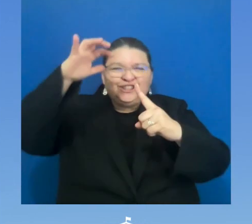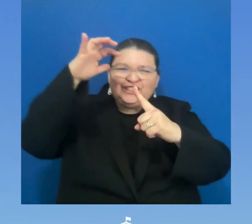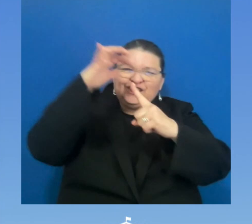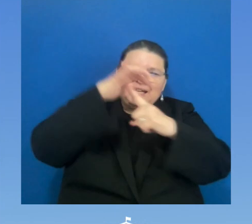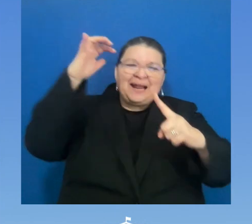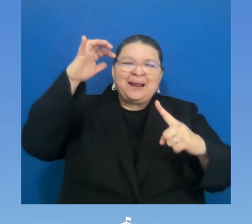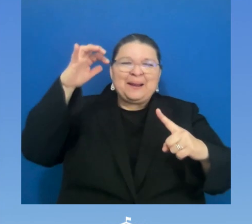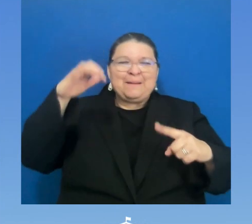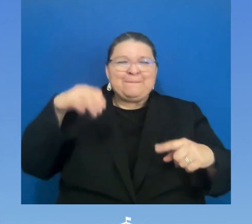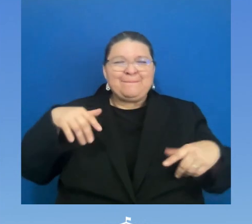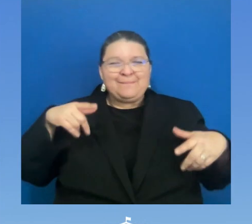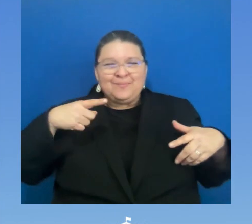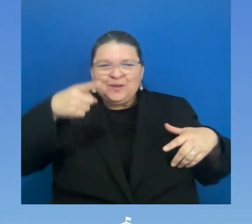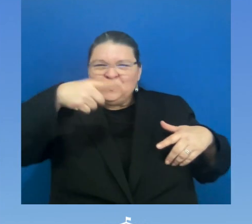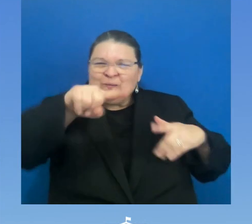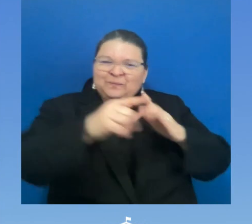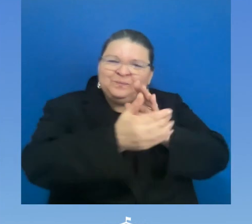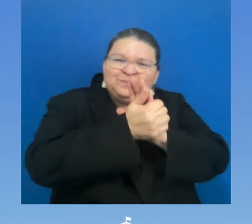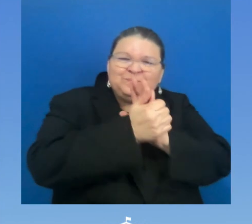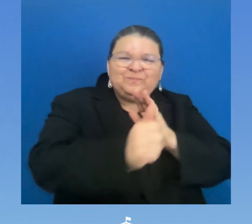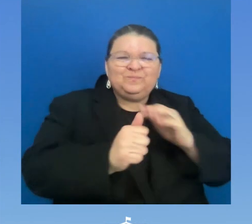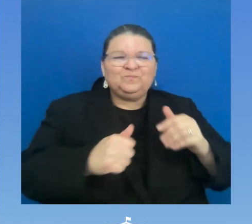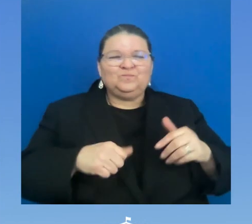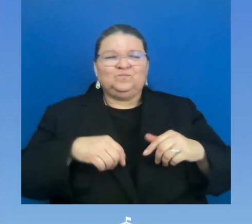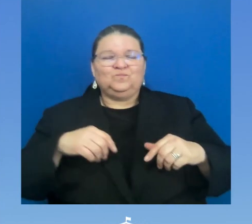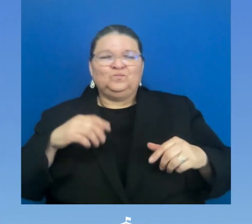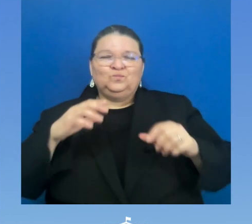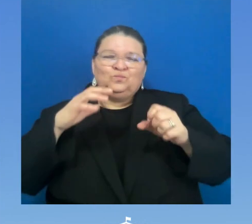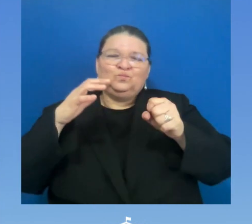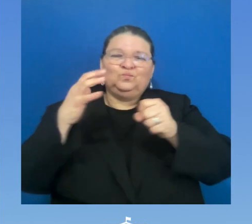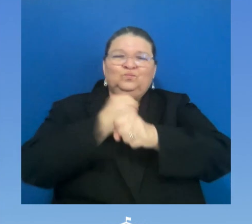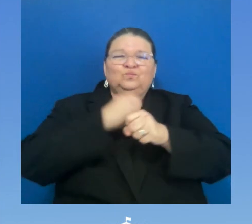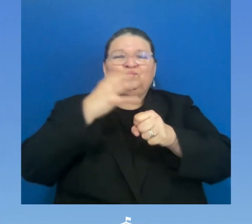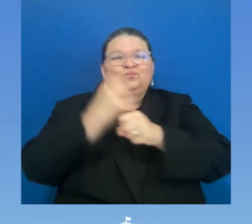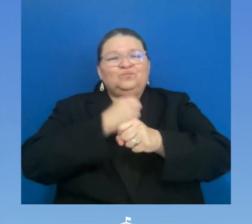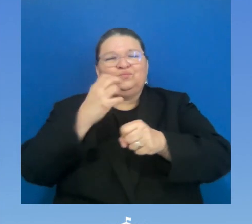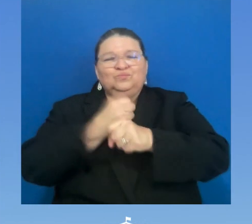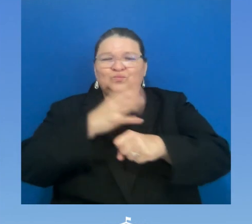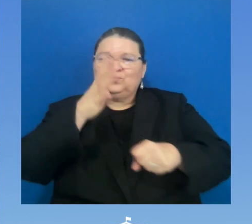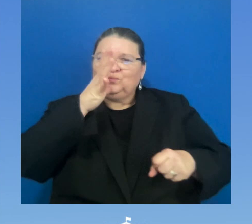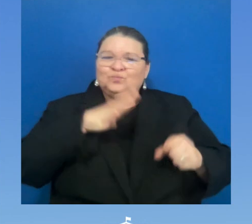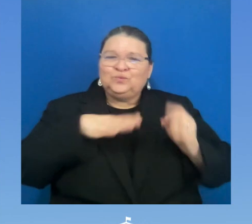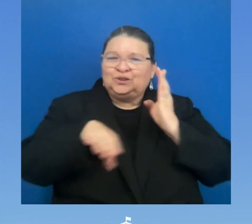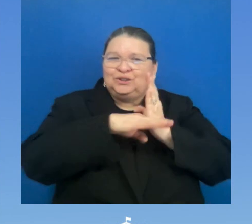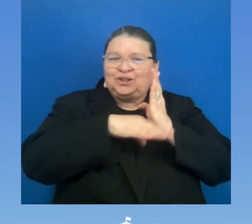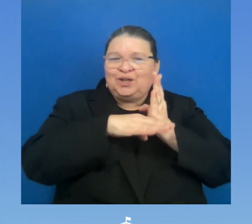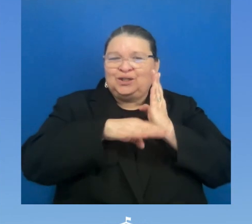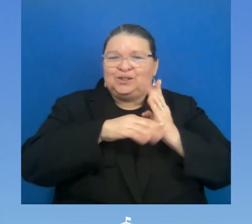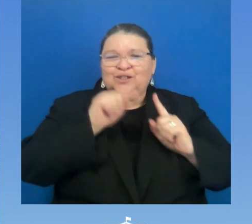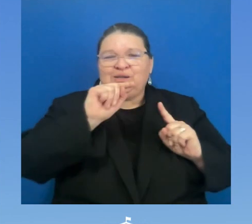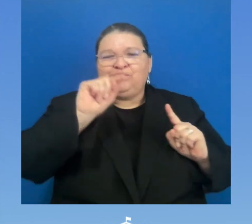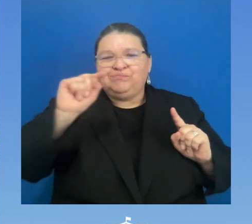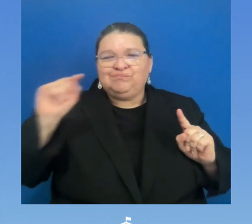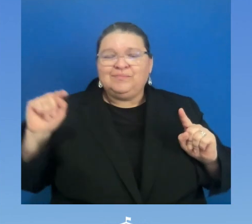in terms of women's soccer, but we are here today because you also have been leaders on an issue